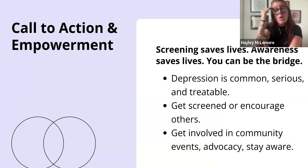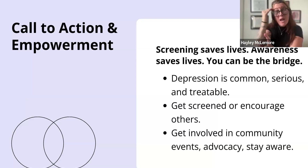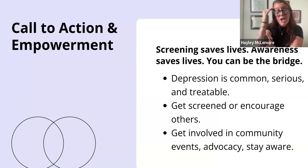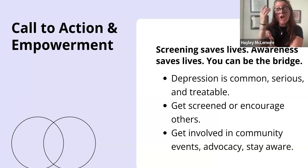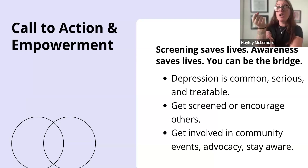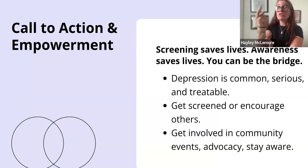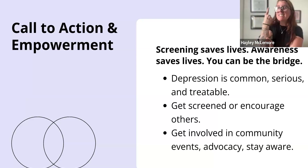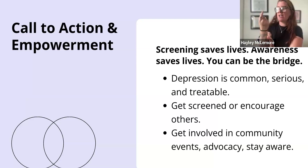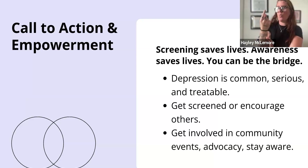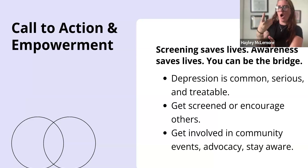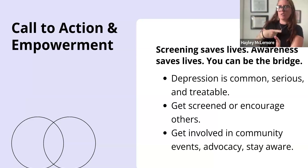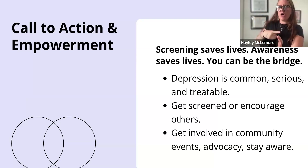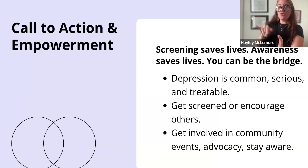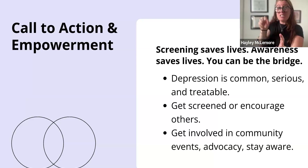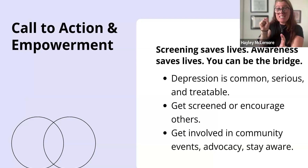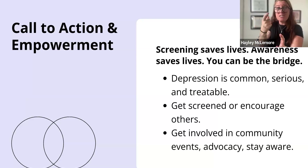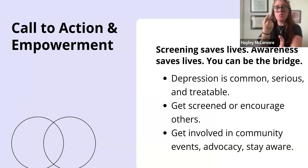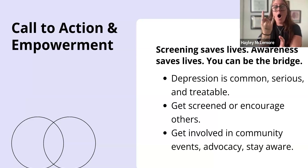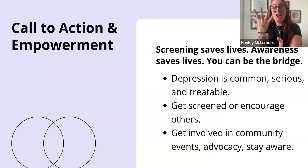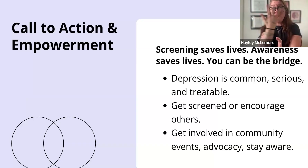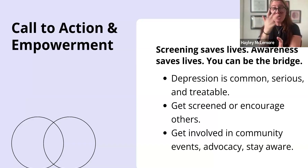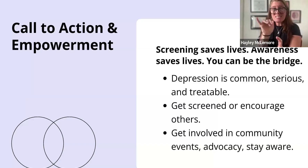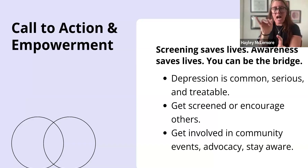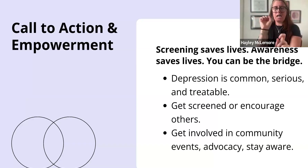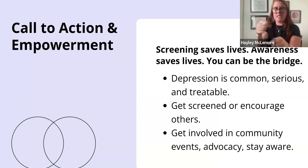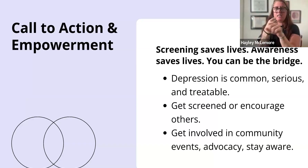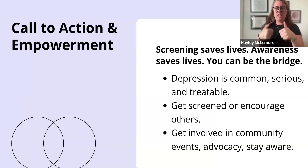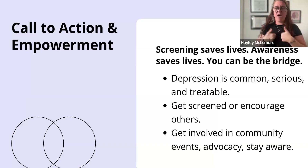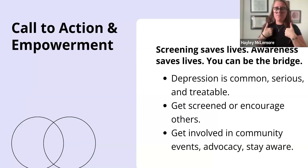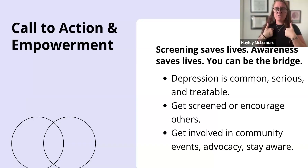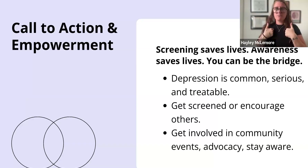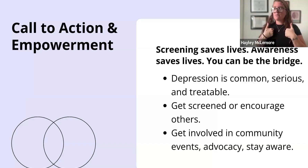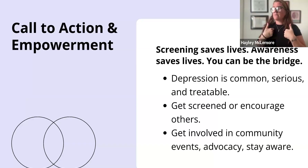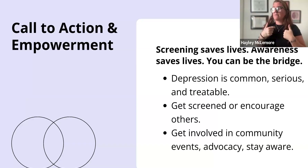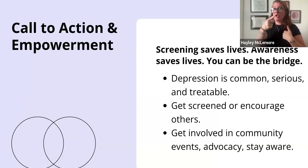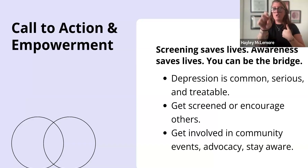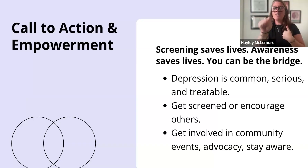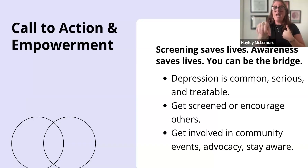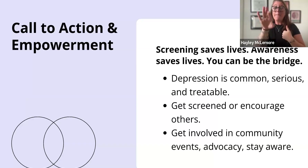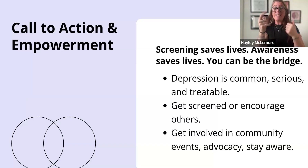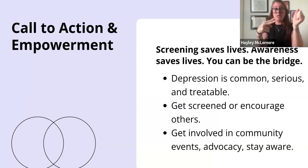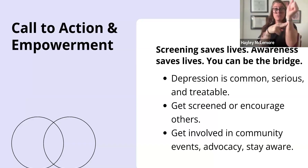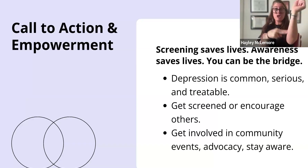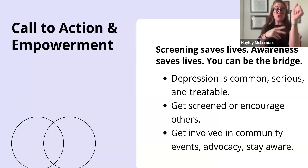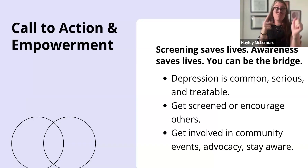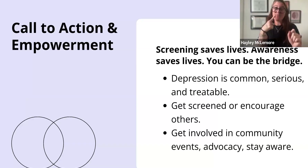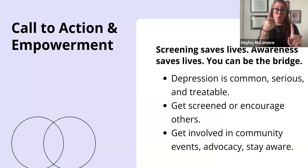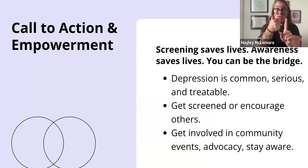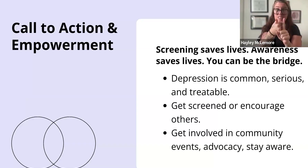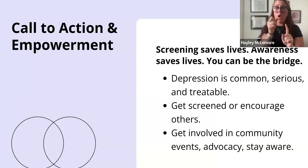Screening, period, saves lives. It's important for us to know what depression is, what it looks like,